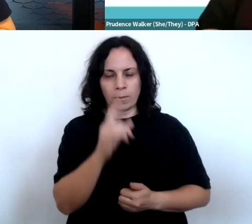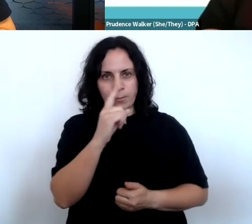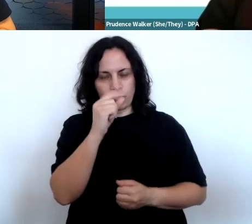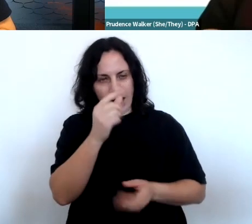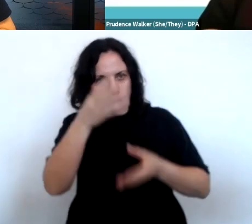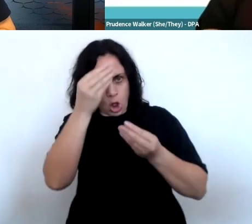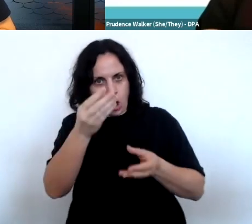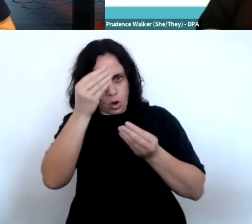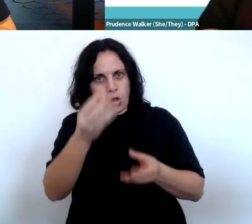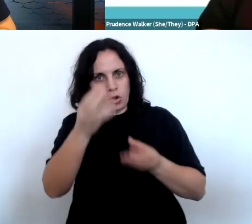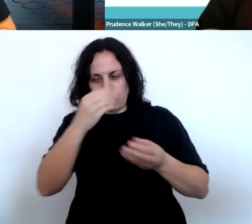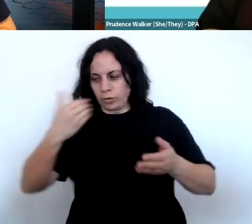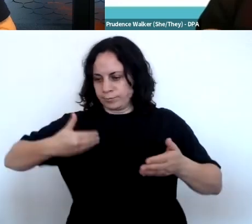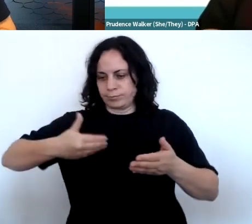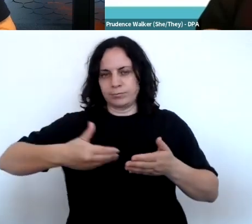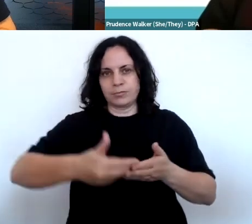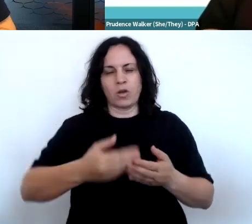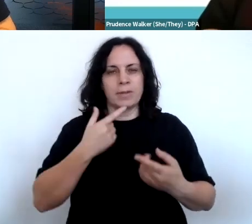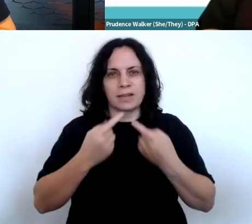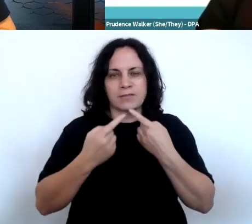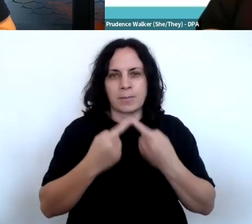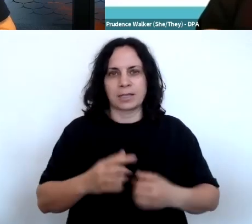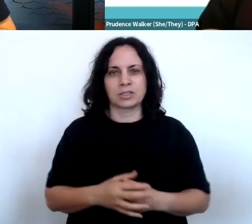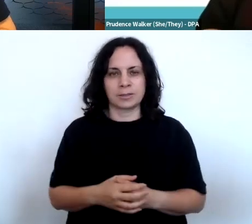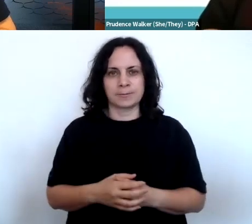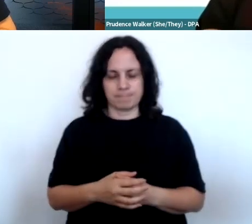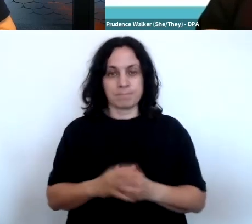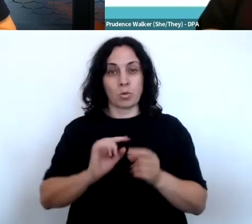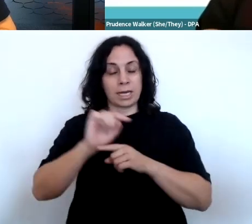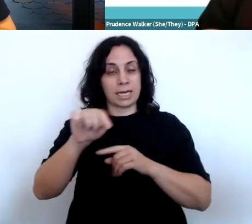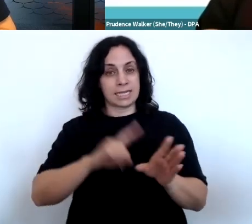its recommendations next year, the Government will have to